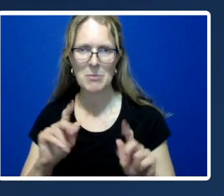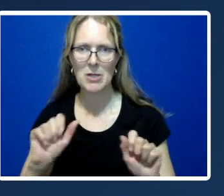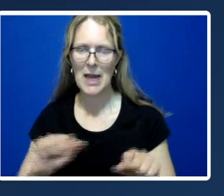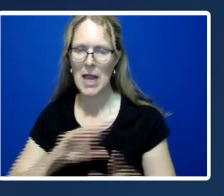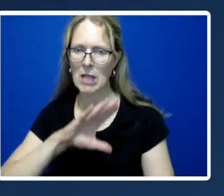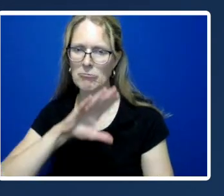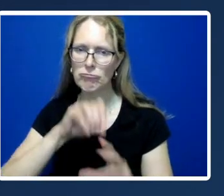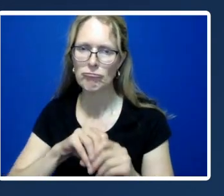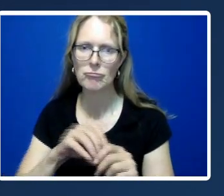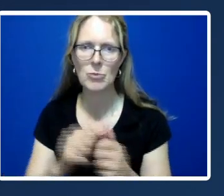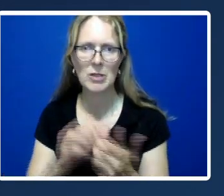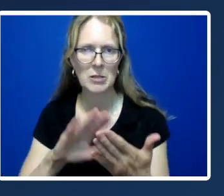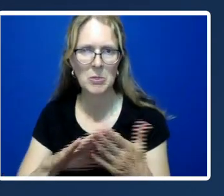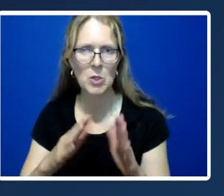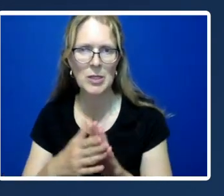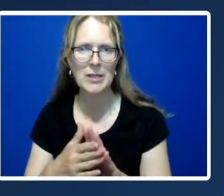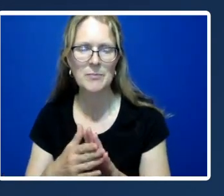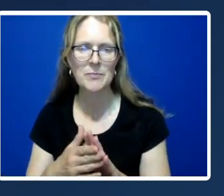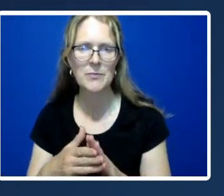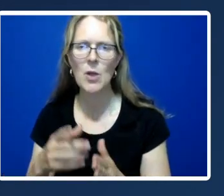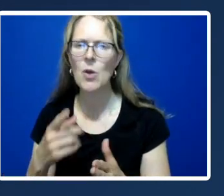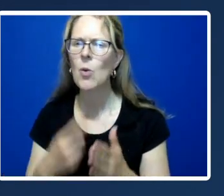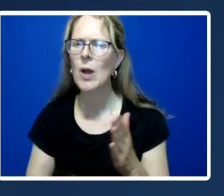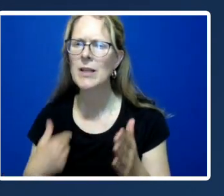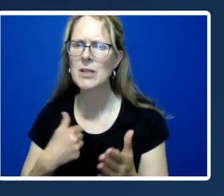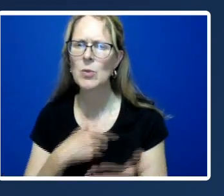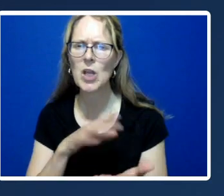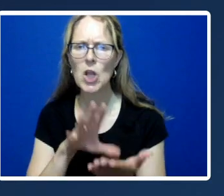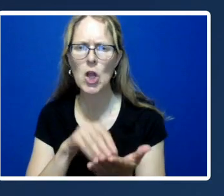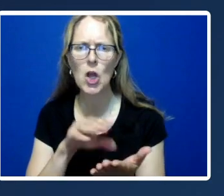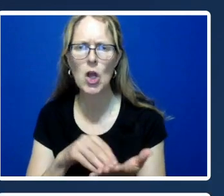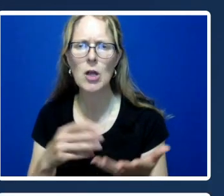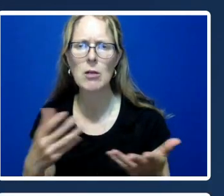what did we learn from this project? Obviously, we learned that young people have a lot of energy.